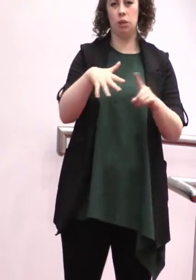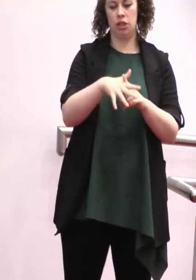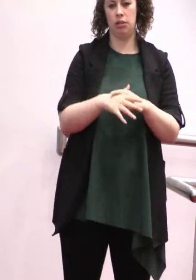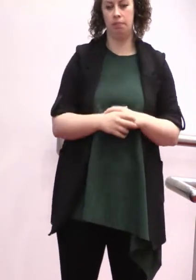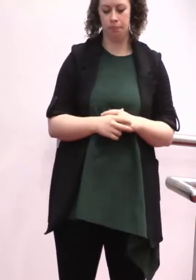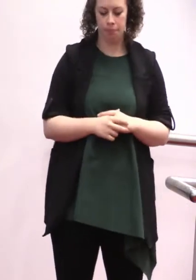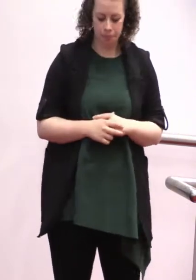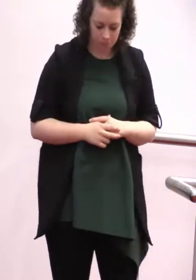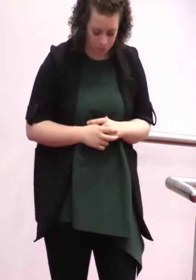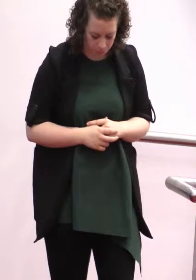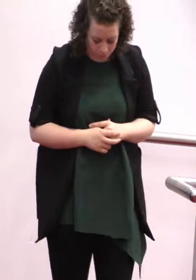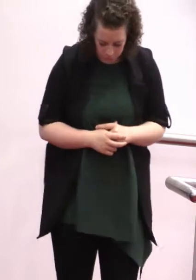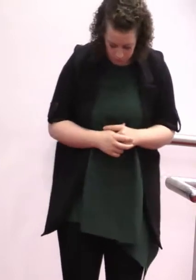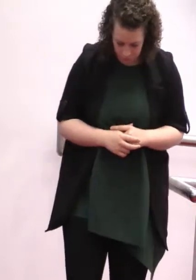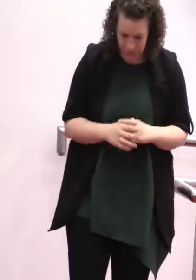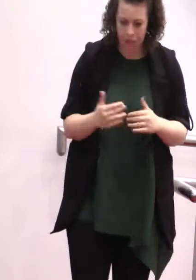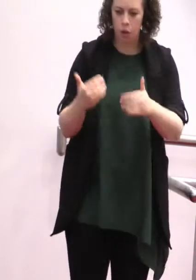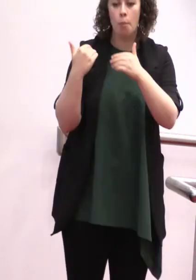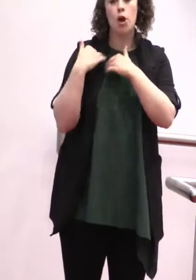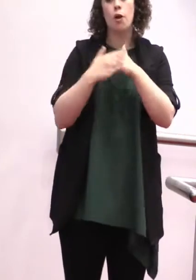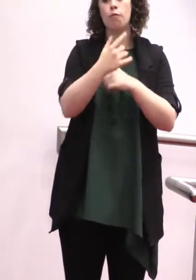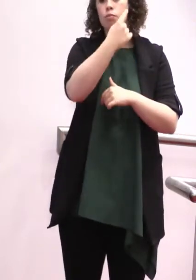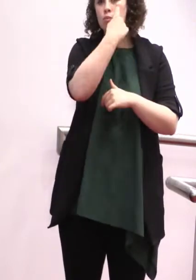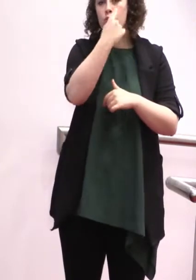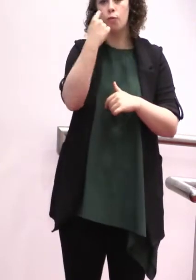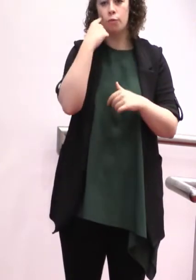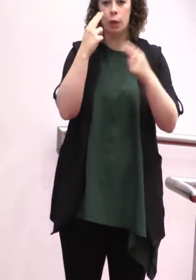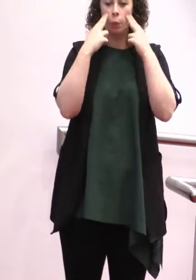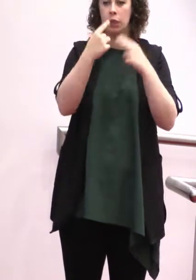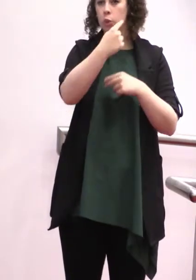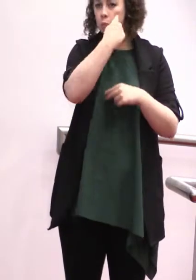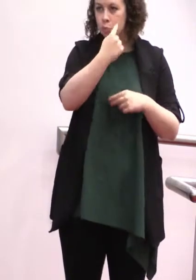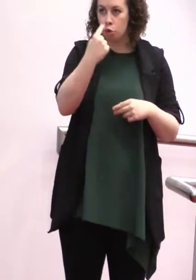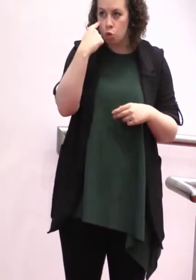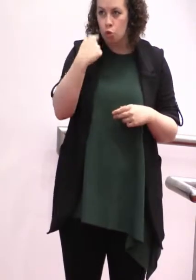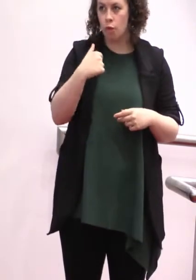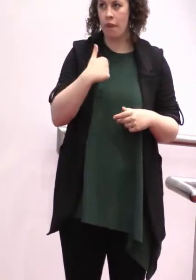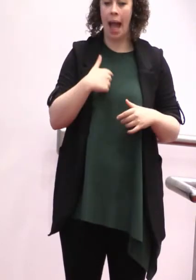All the things about the burden of proof, you need to prove that you are fit and they